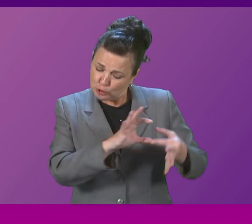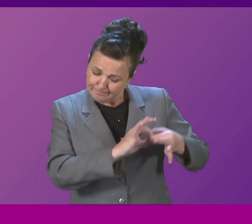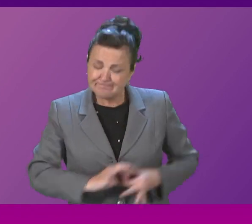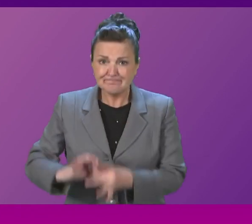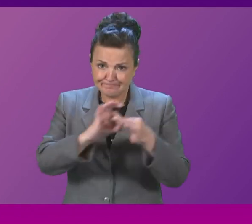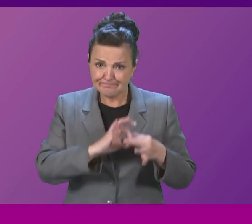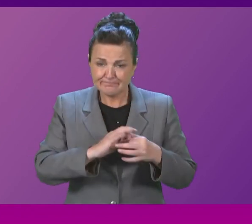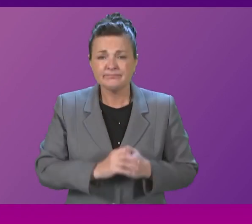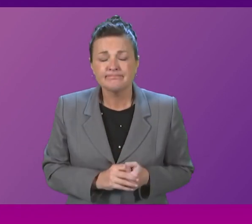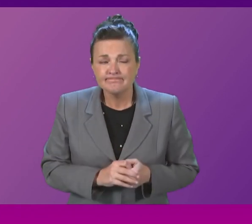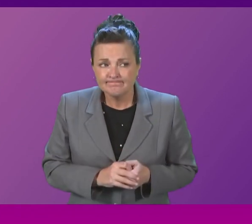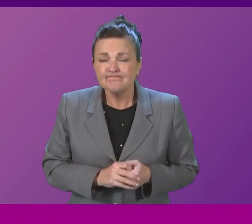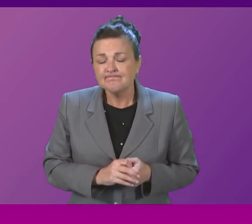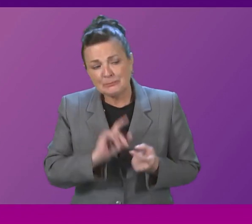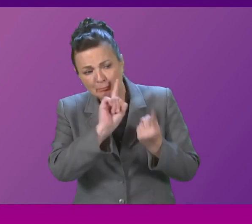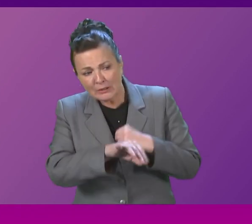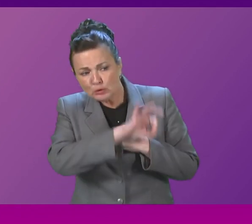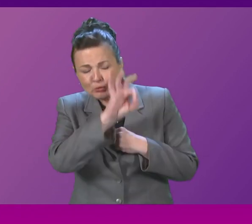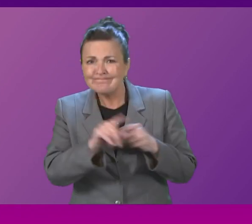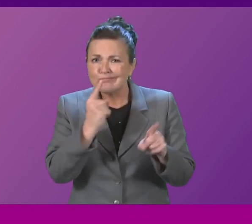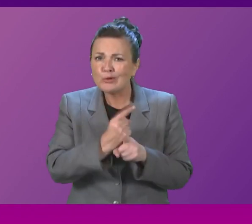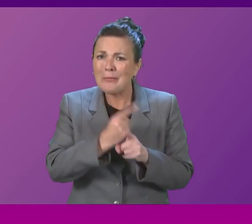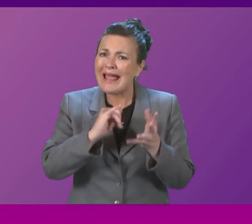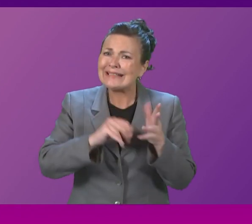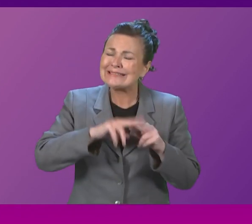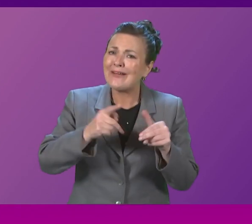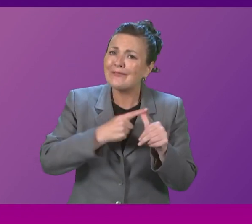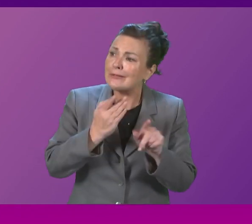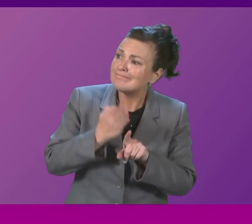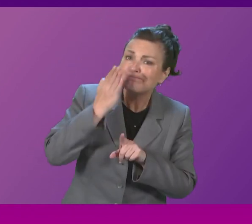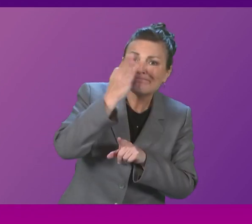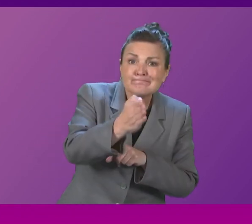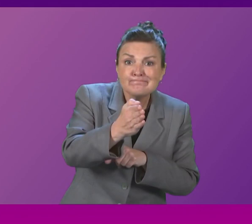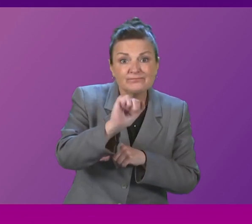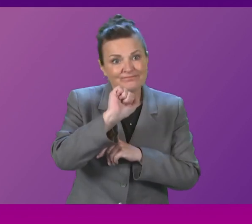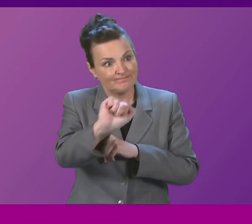The attendance or otherwise of SFA officials is a matter for the SFA.